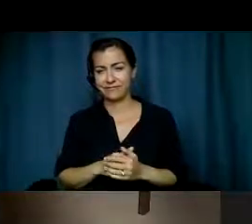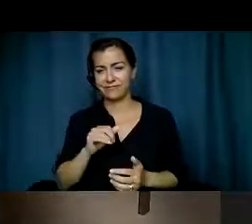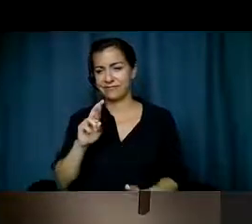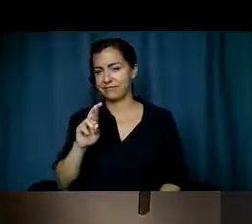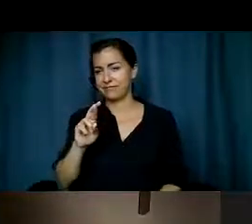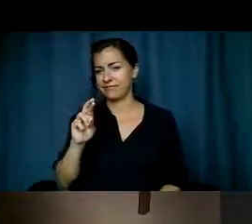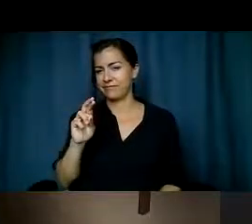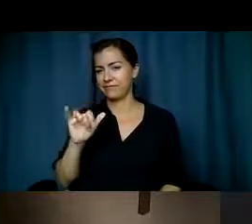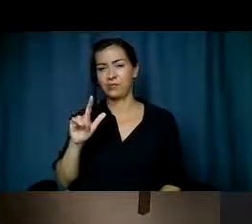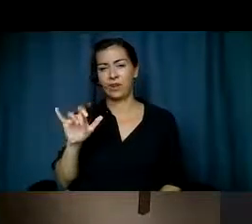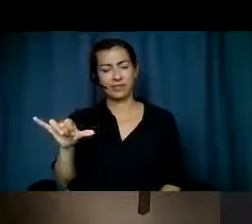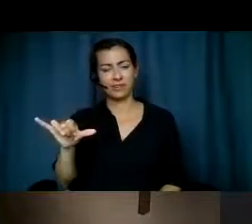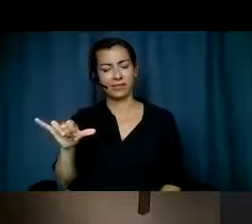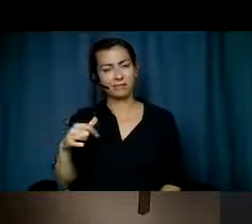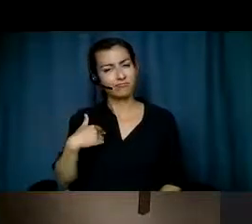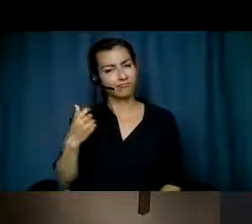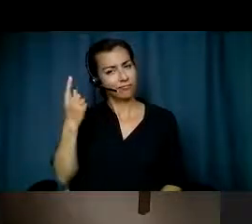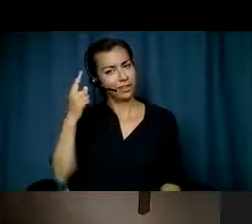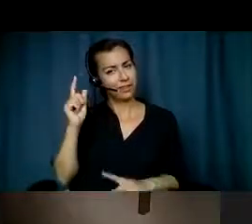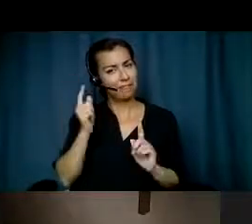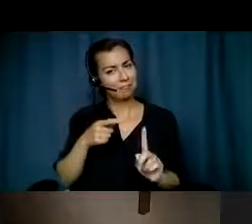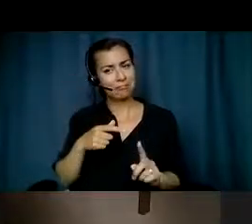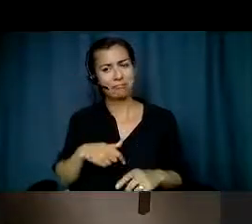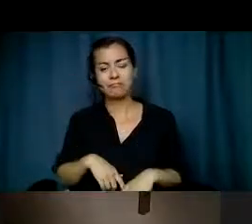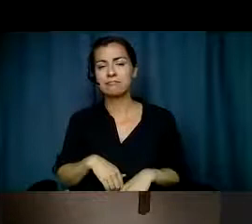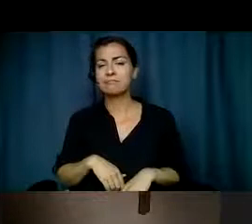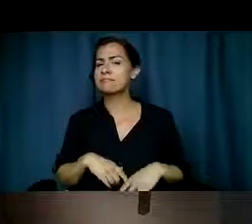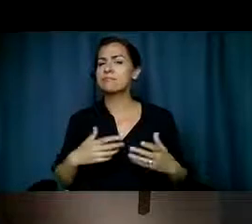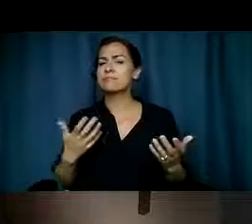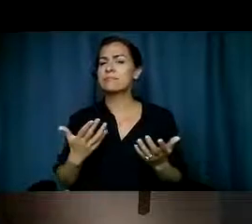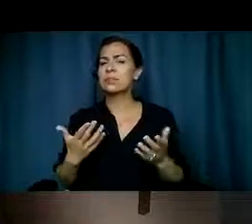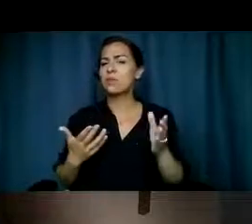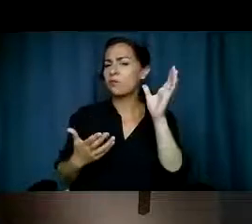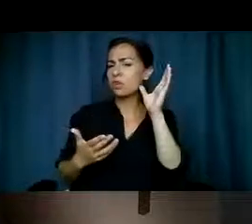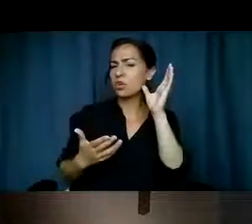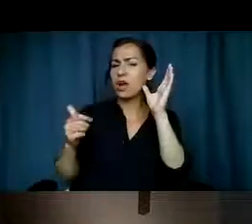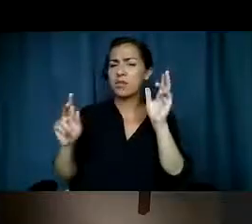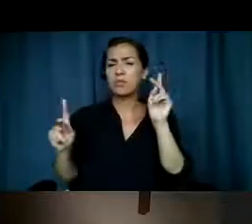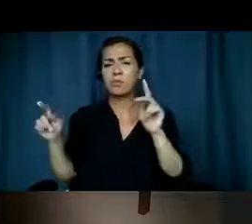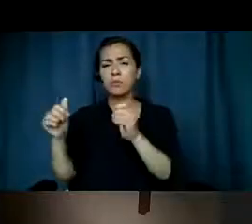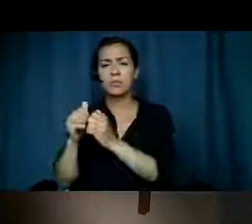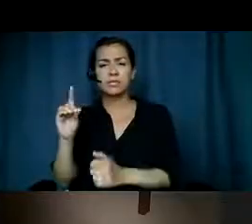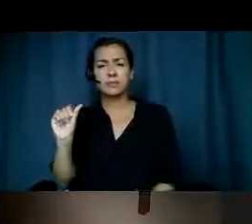when you vote. Perfect that's a great point and I'm going to bring that up next. So